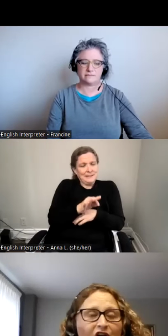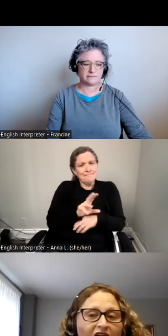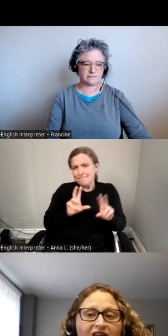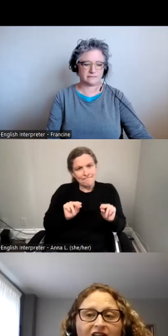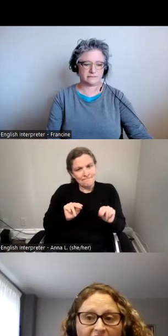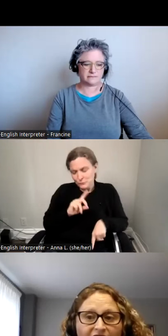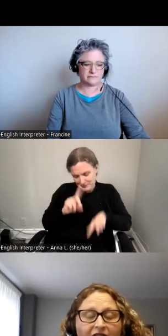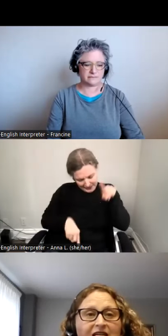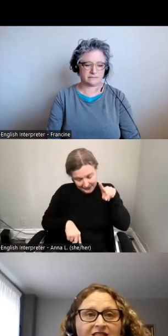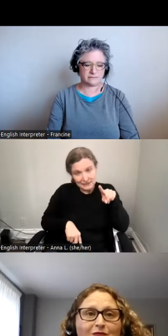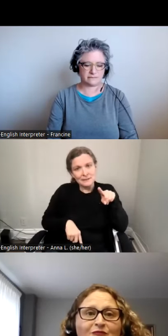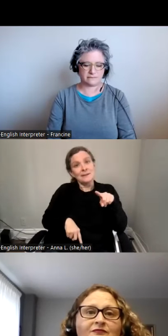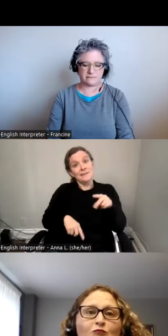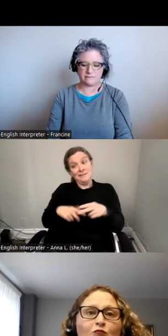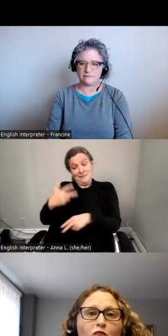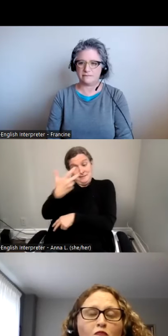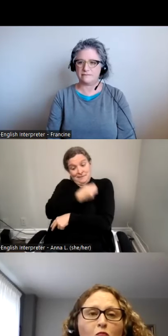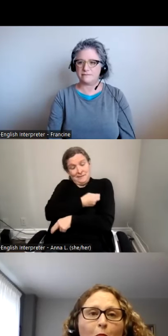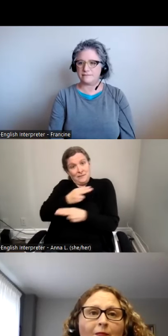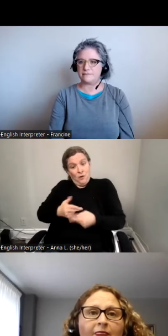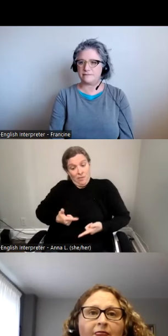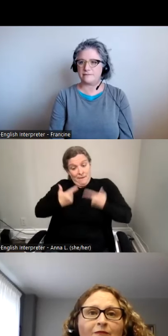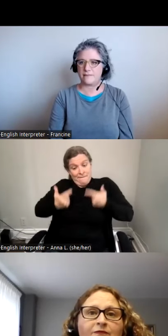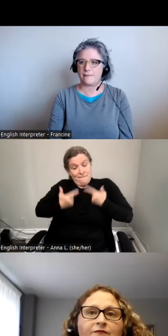You cannot get COVID-19 from these Mrna vaccines.